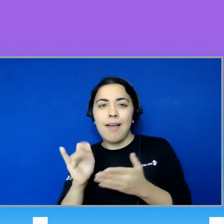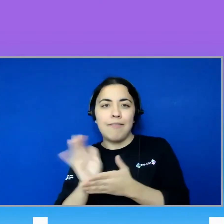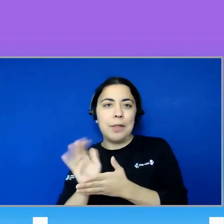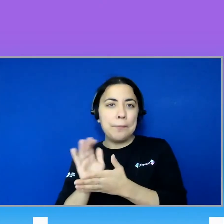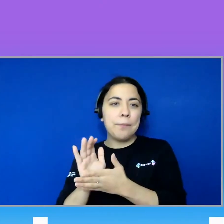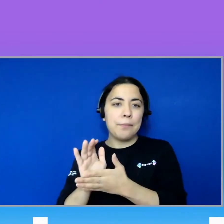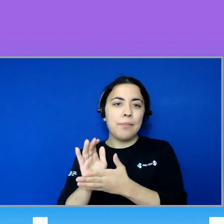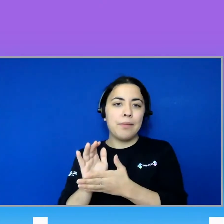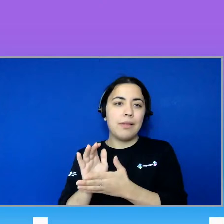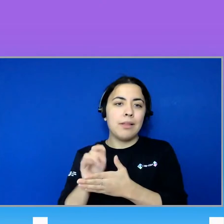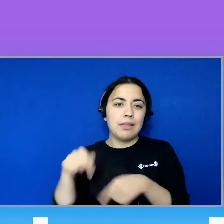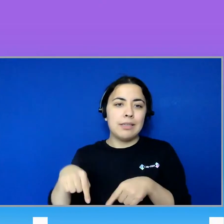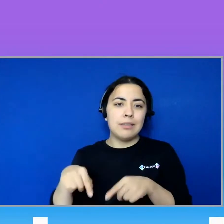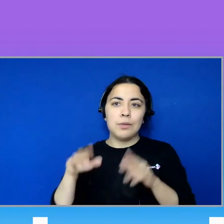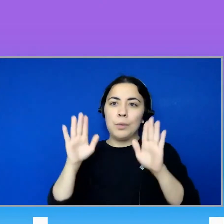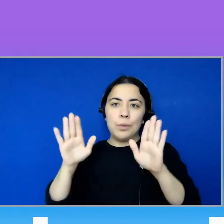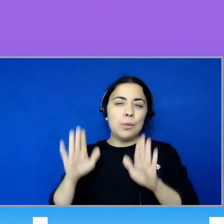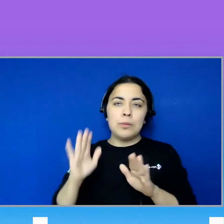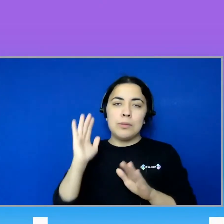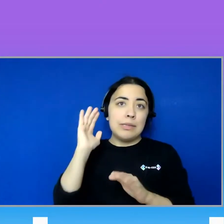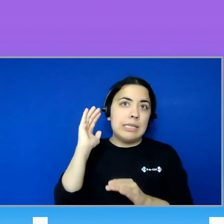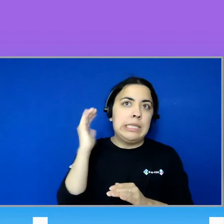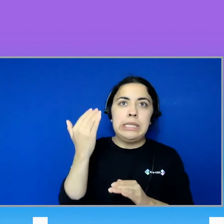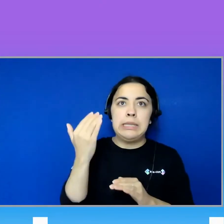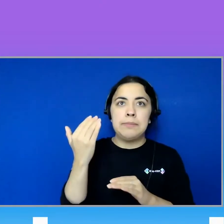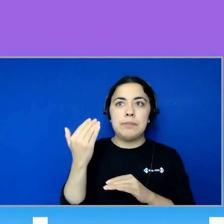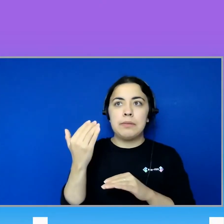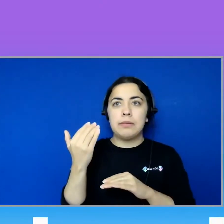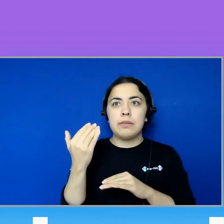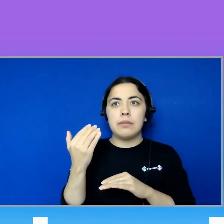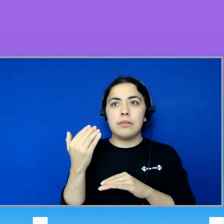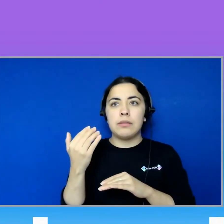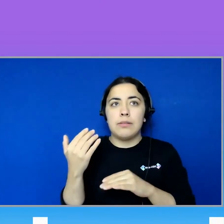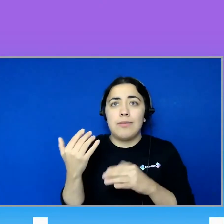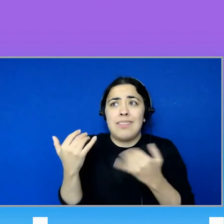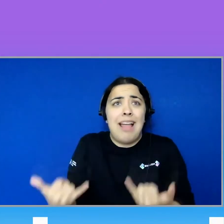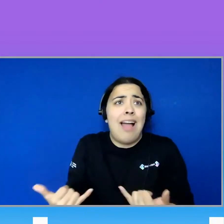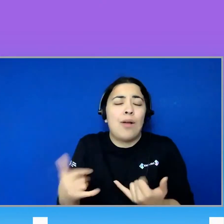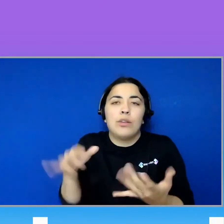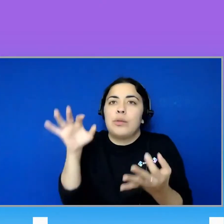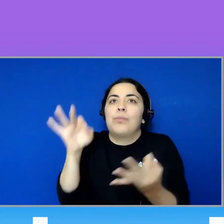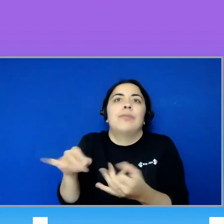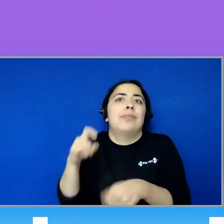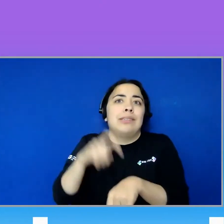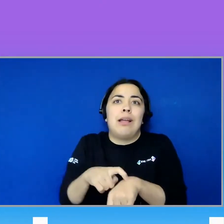film. It really it seems more